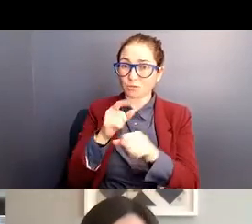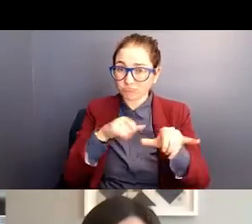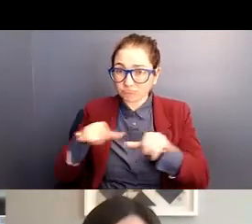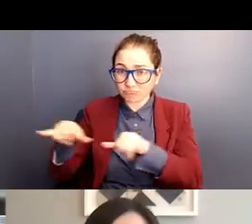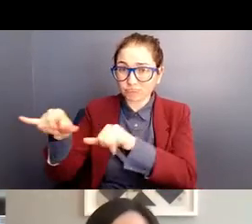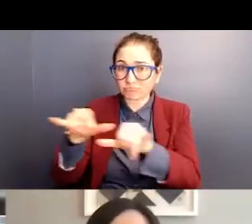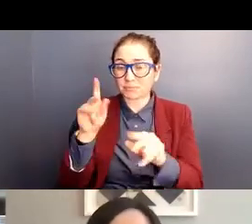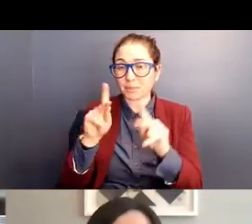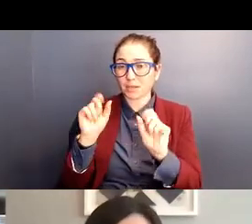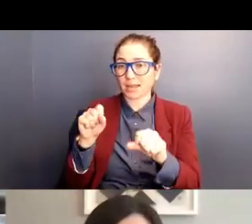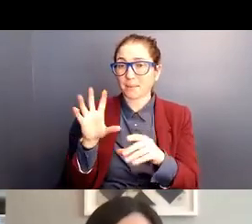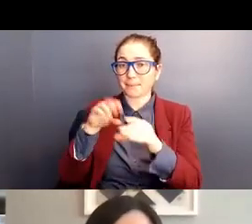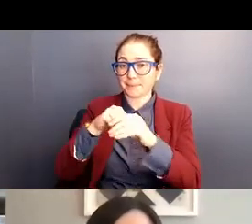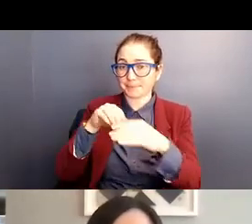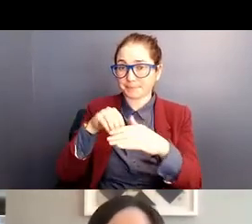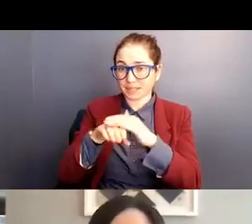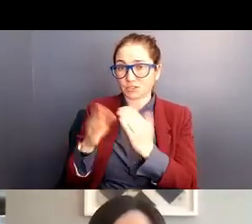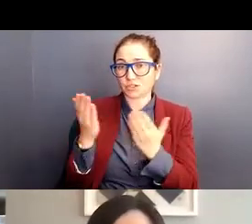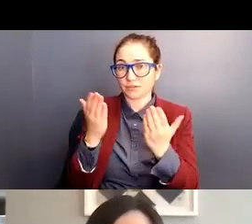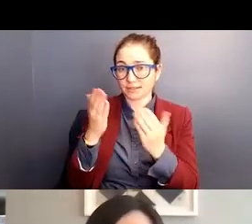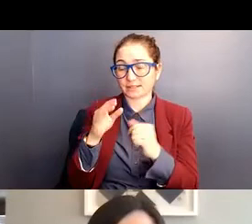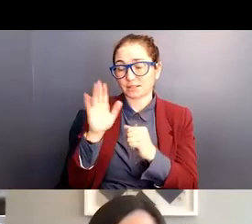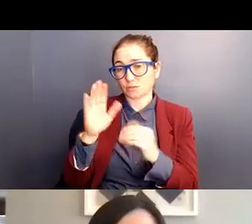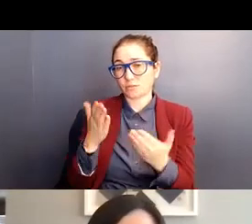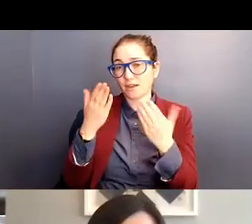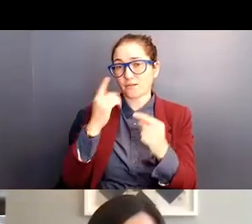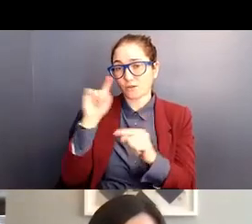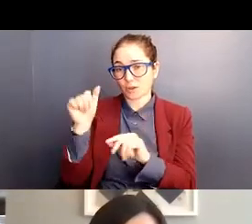and access your services and you're providing for other people.